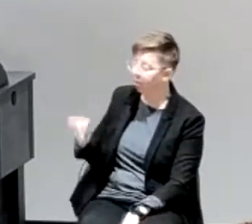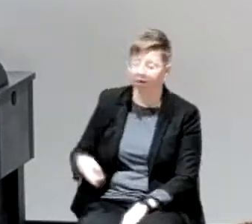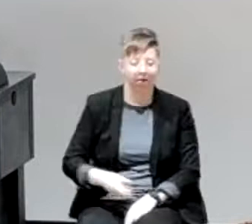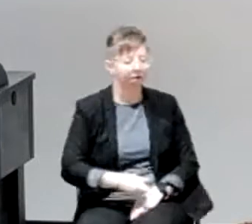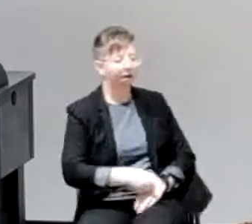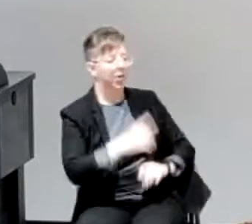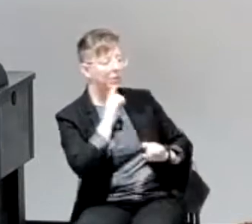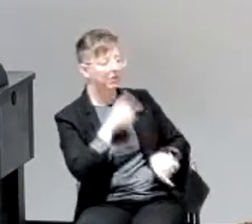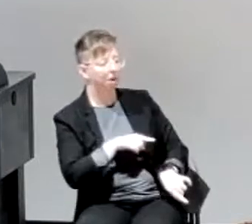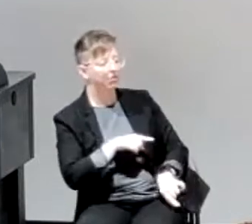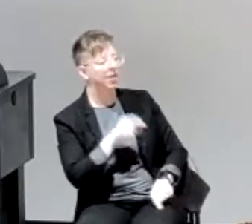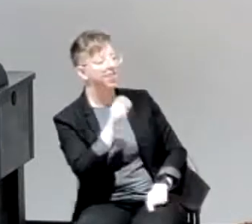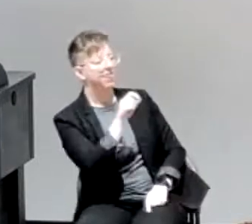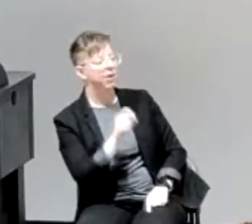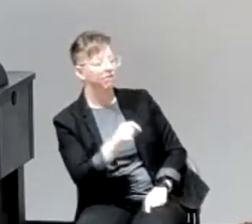The response is a single word --